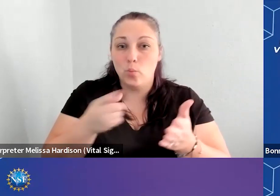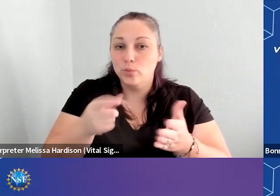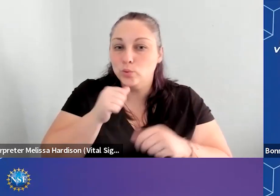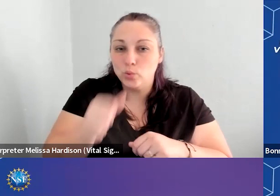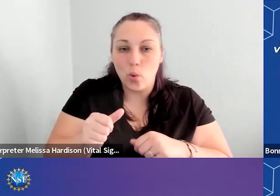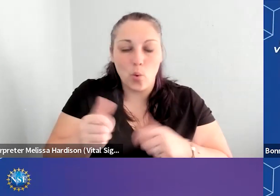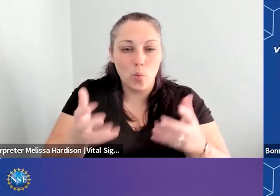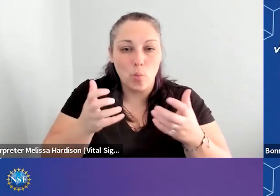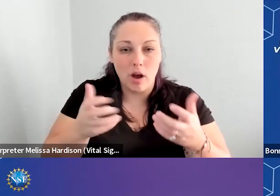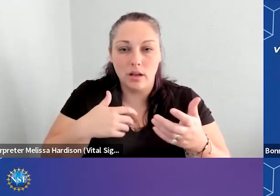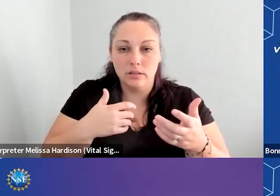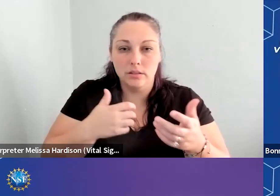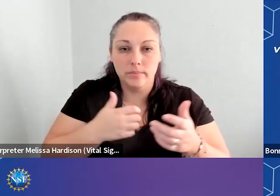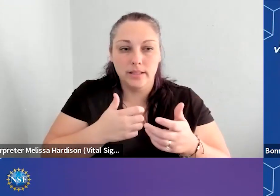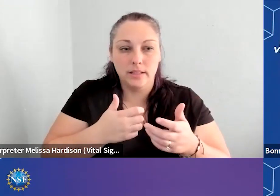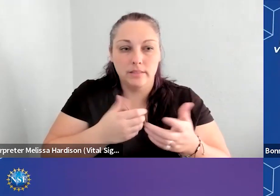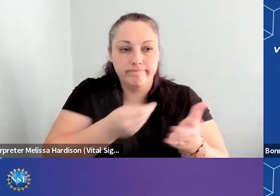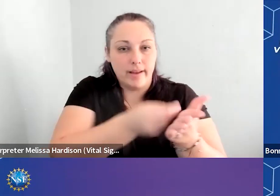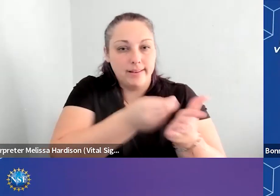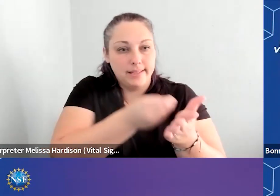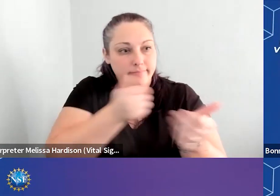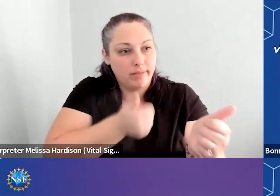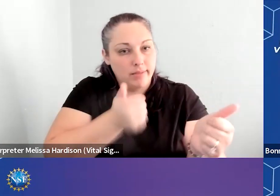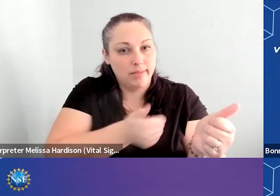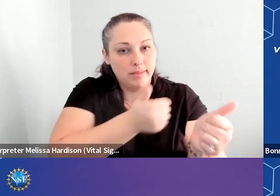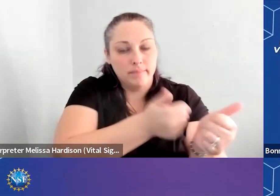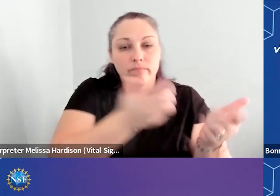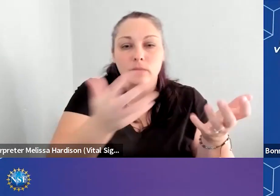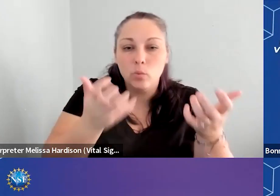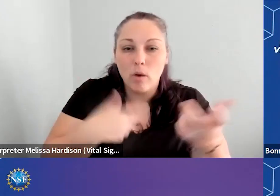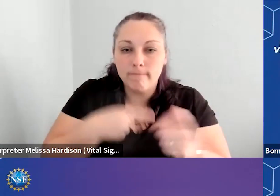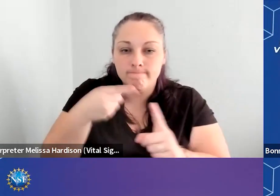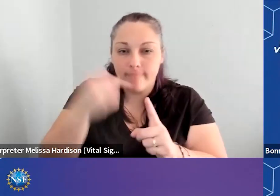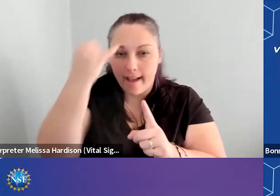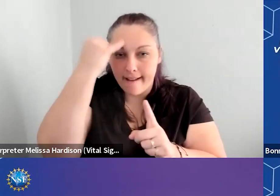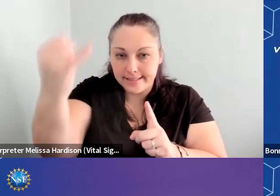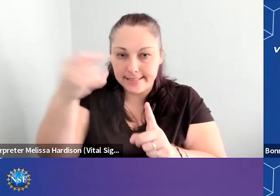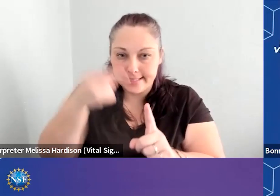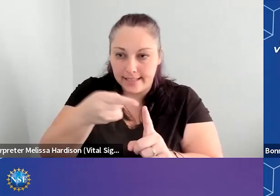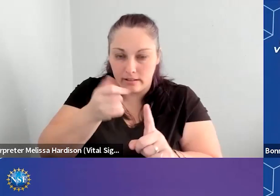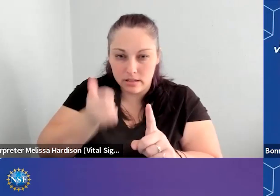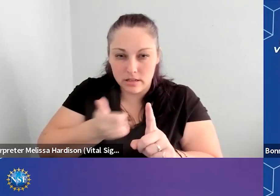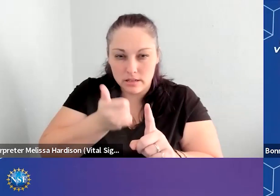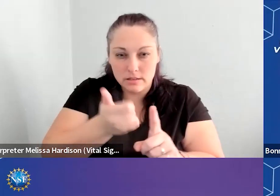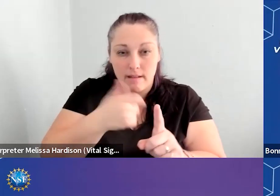you don't want to be chasing money. You want to be chasing an idea. You want to be chasing an answer. You want to be chasing a problem.